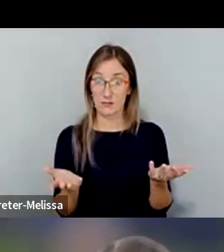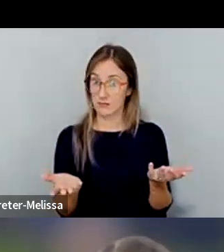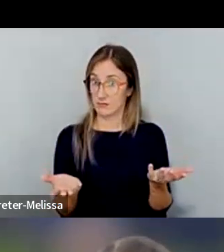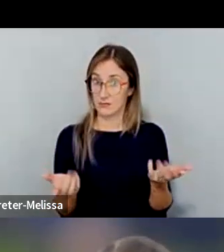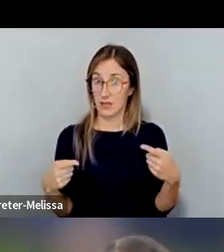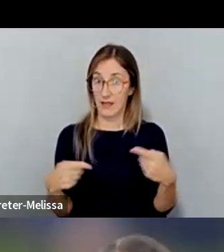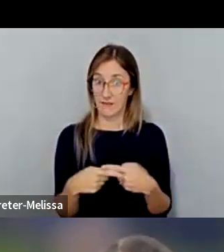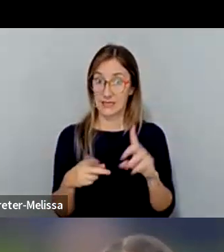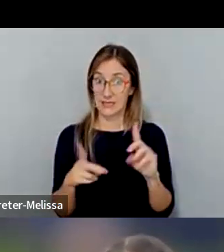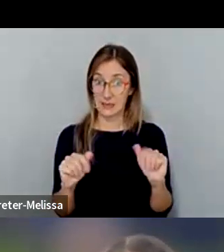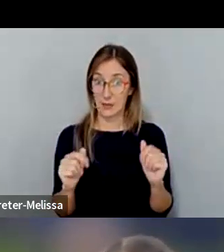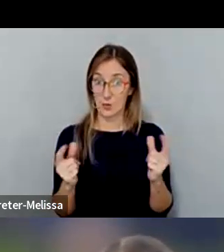a service dog. The one with the allergic to dogs said it flared her